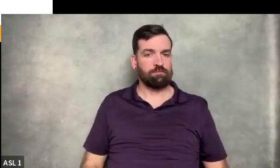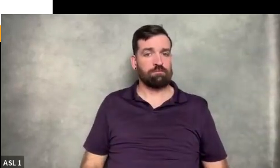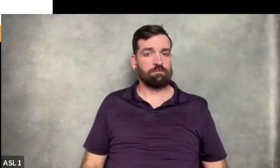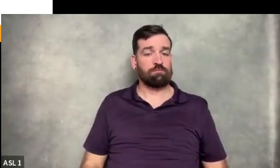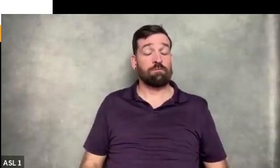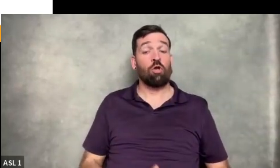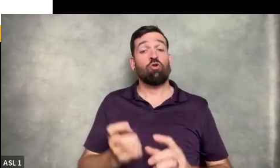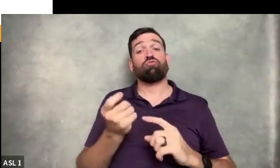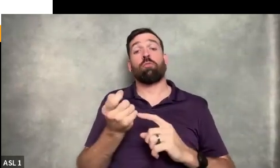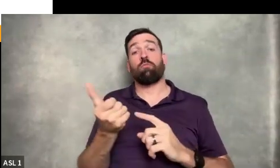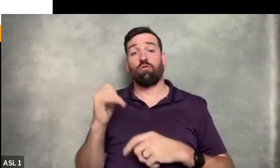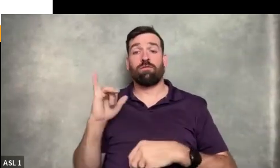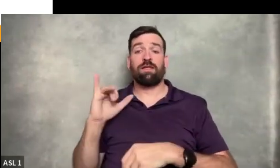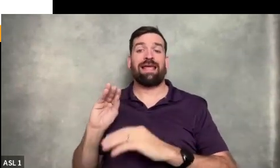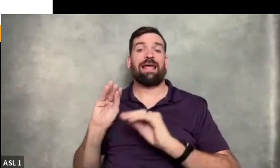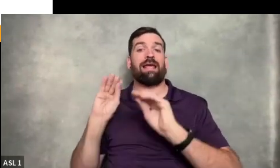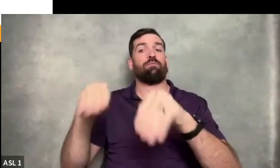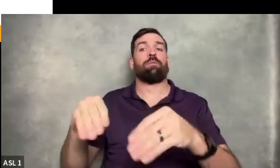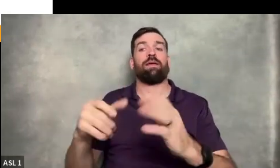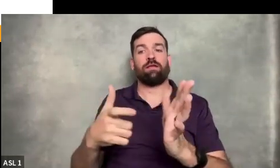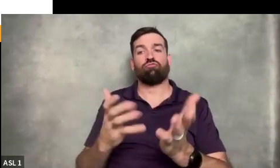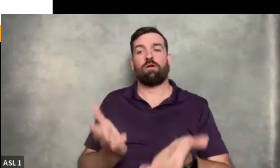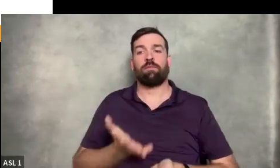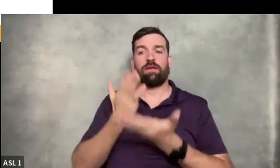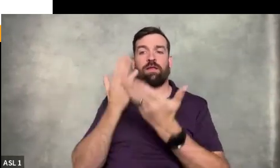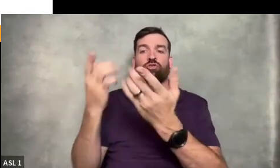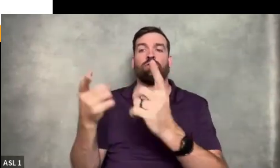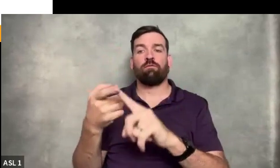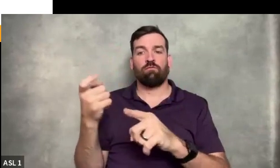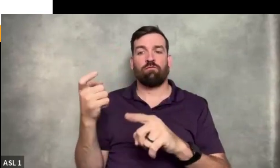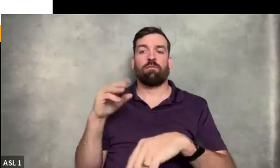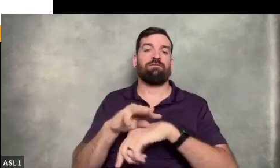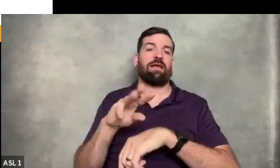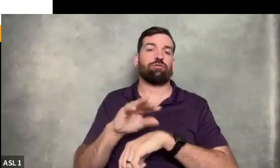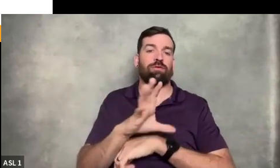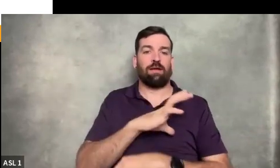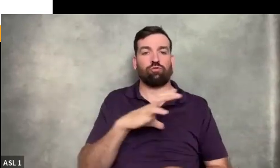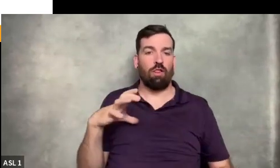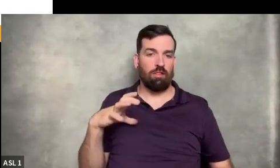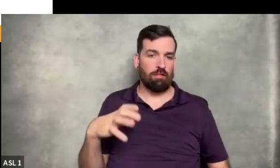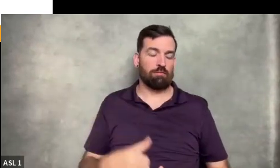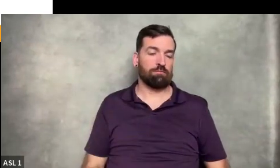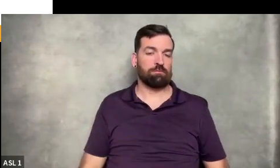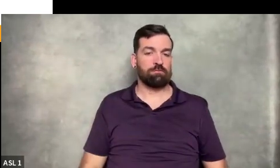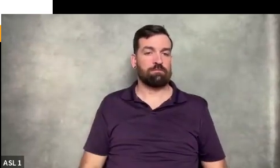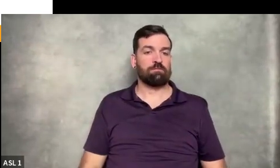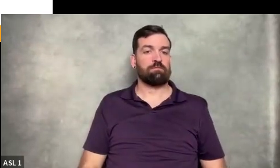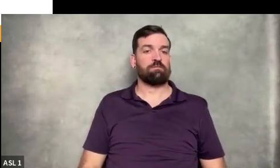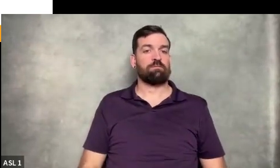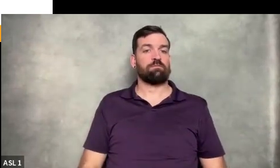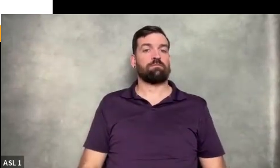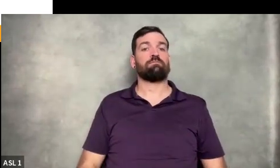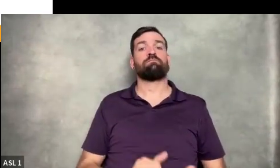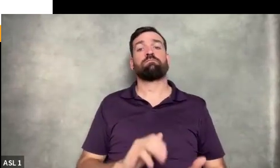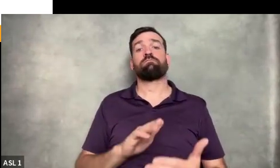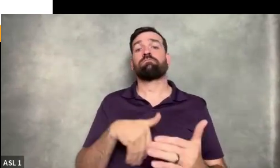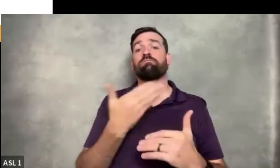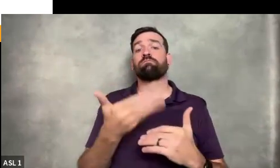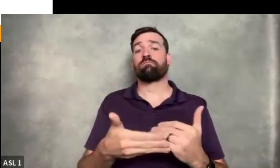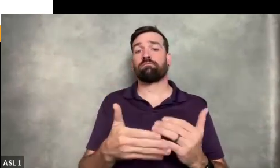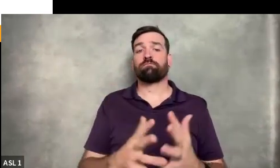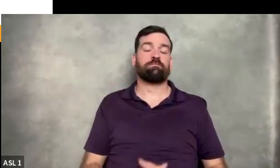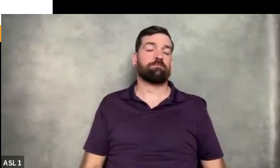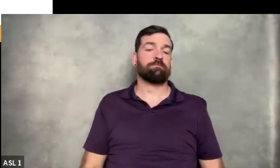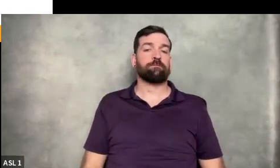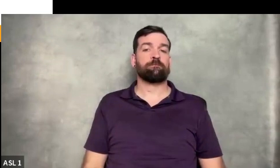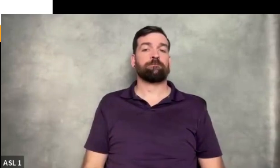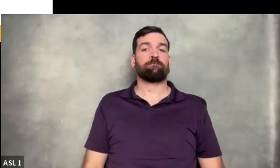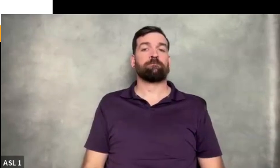implementing recommendations from the RAISE Family Caregiver Advisory Council. Next slide please.